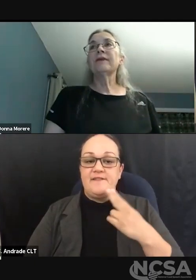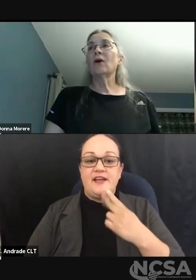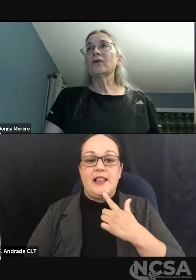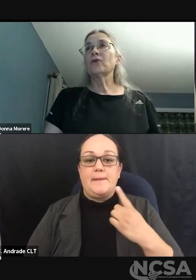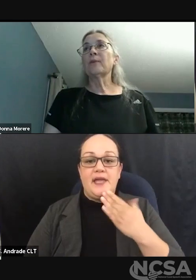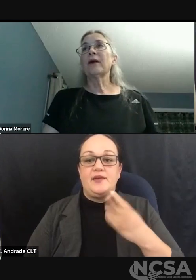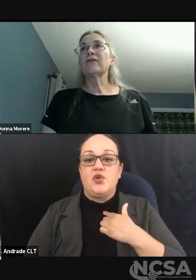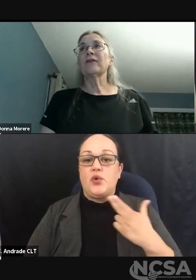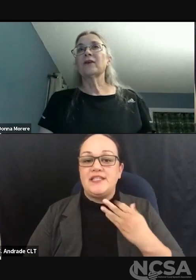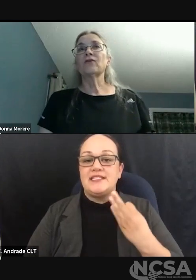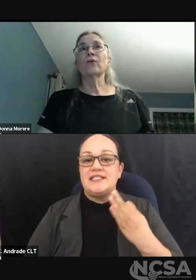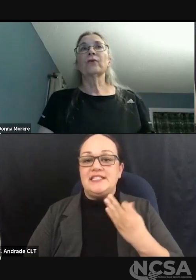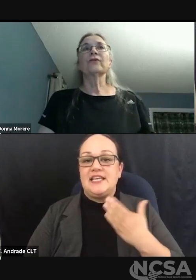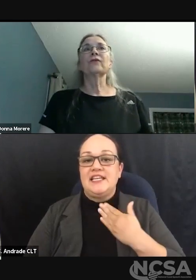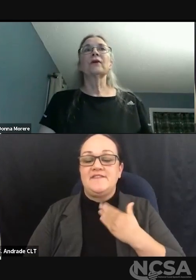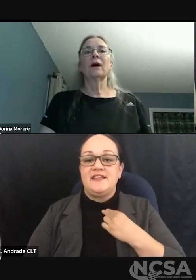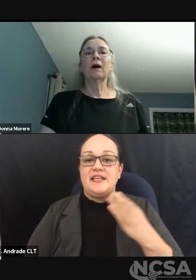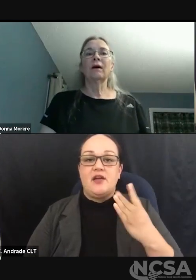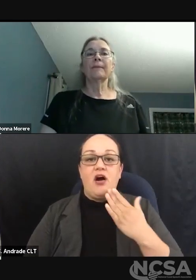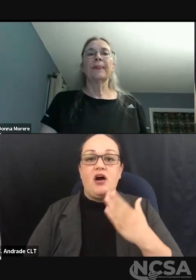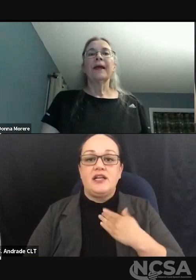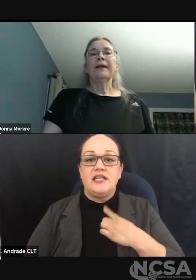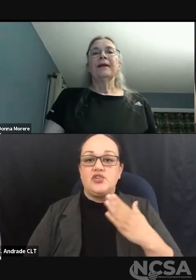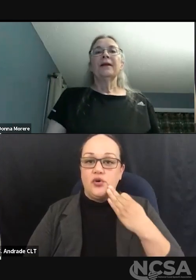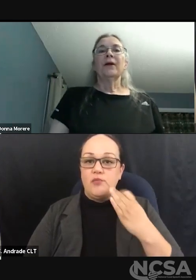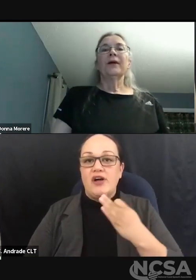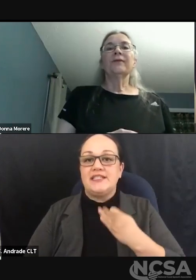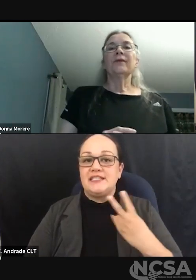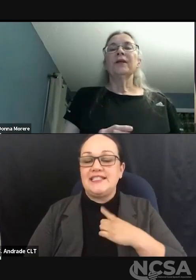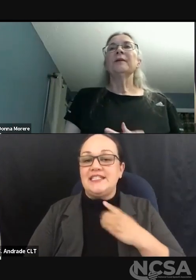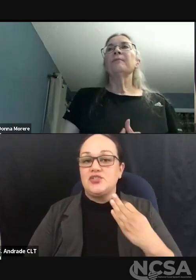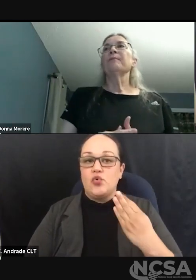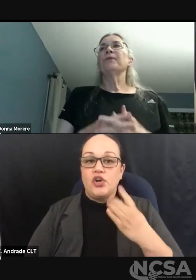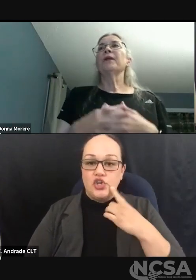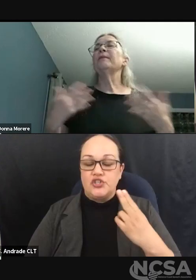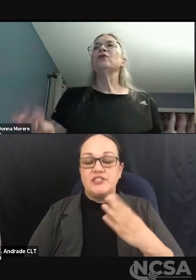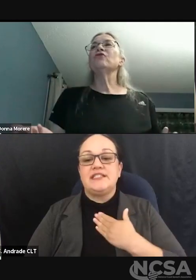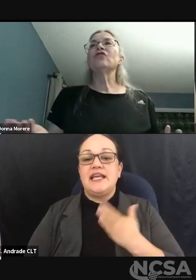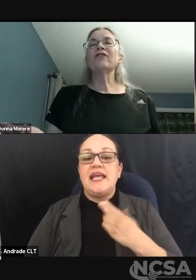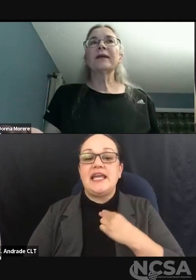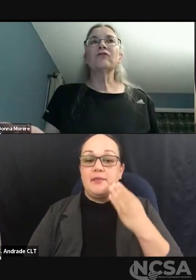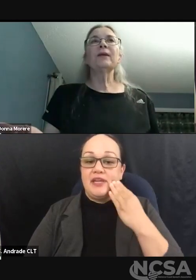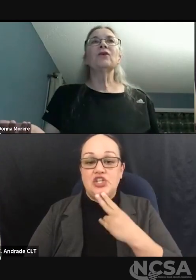significant Auditory Processing Disorders. You know it's can be used just like it's being